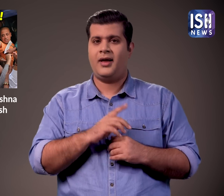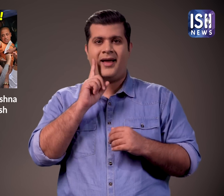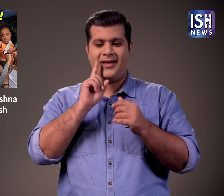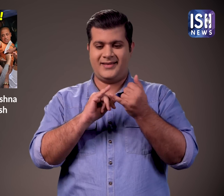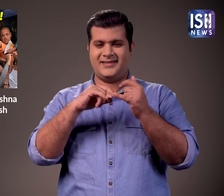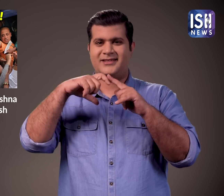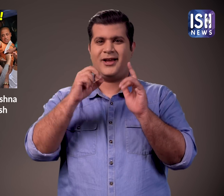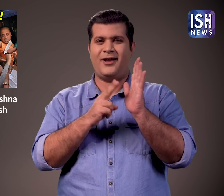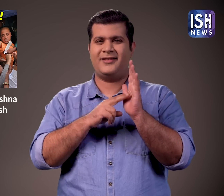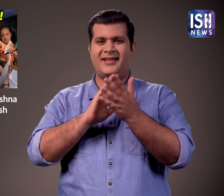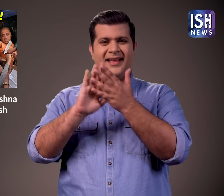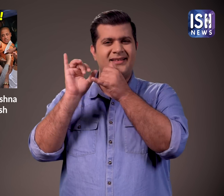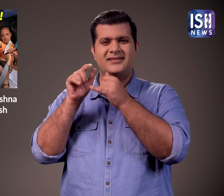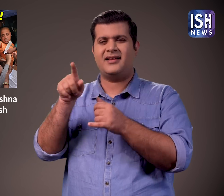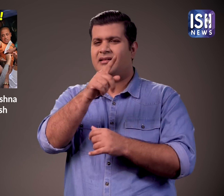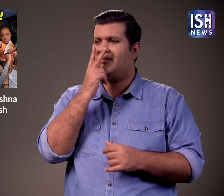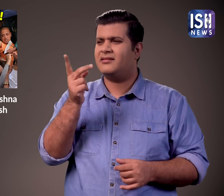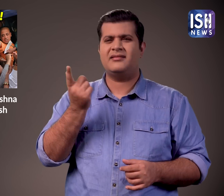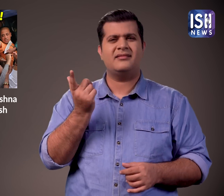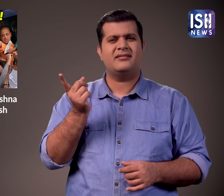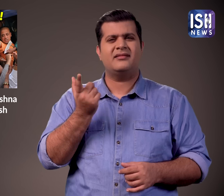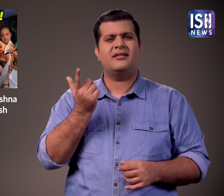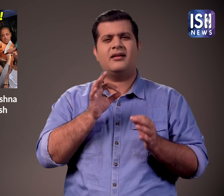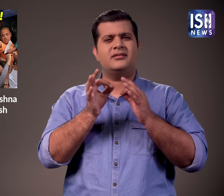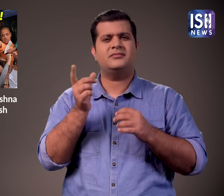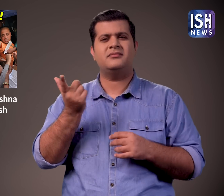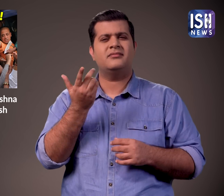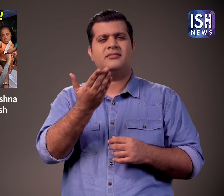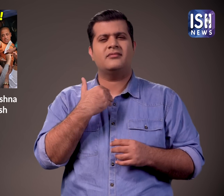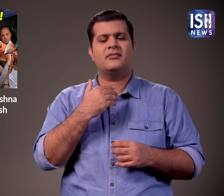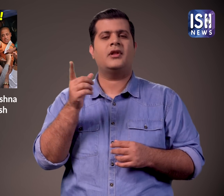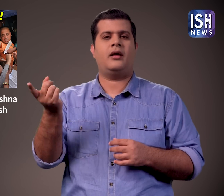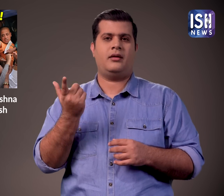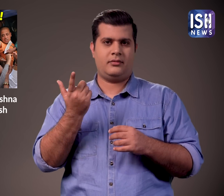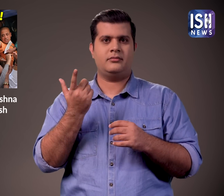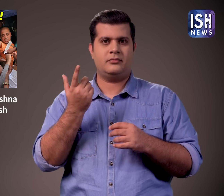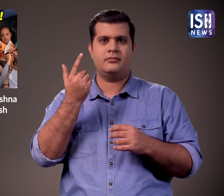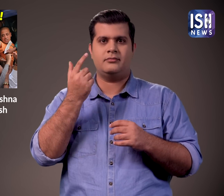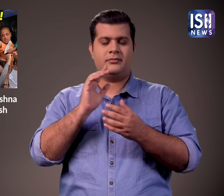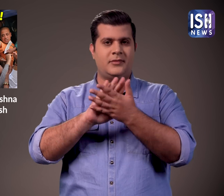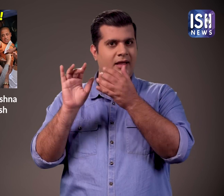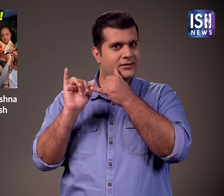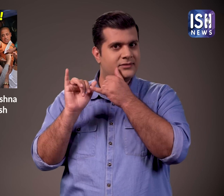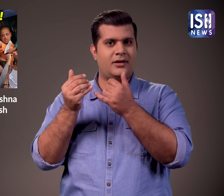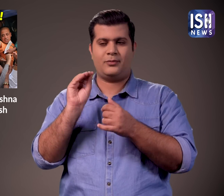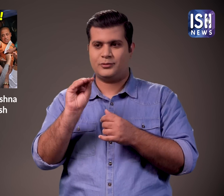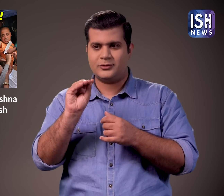ISKCON is a religious place where people worship Lord Krishna,